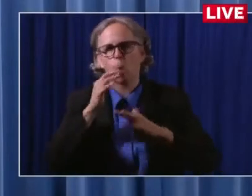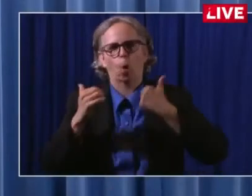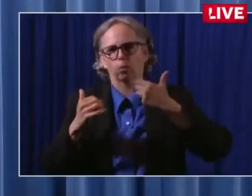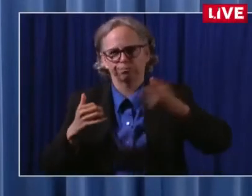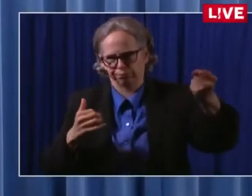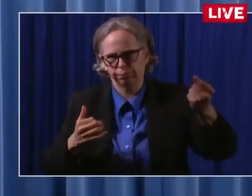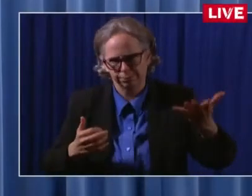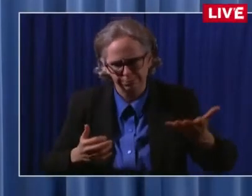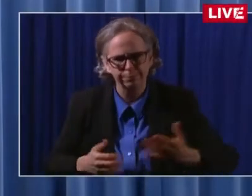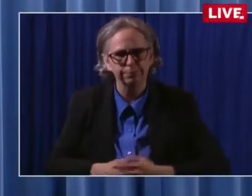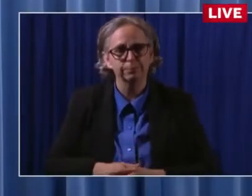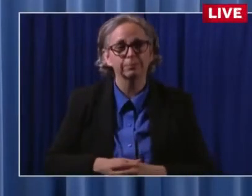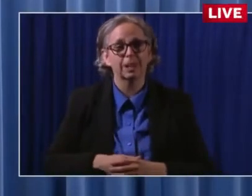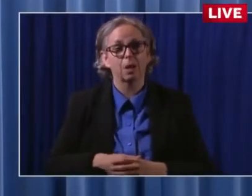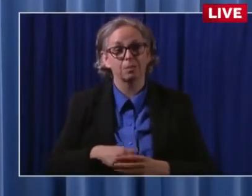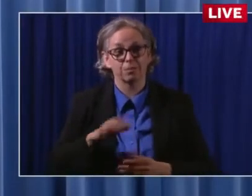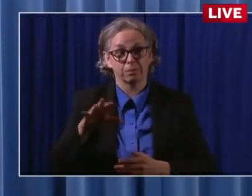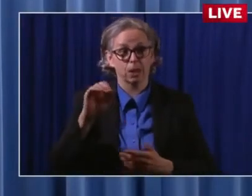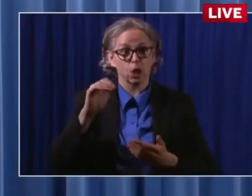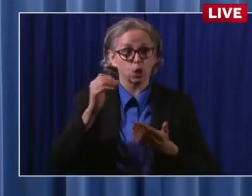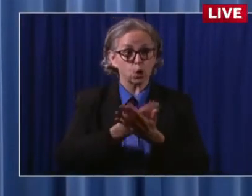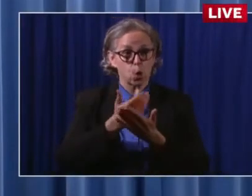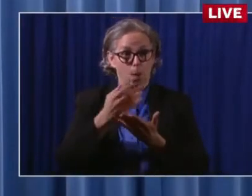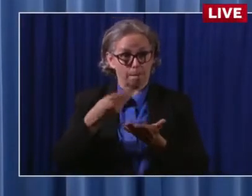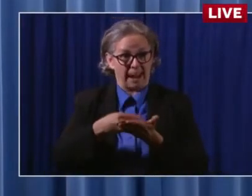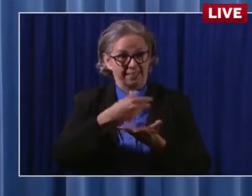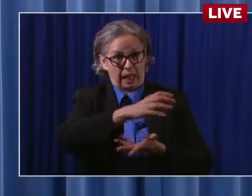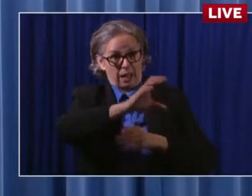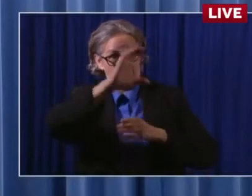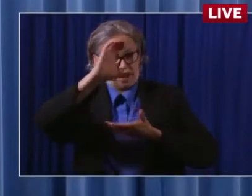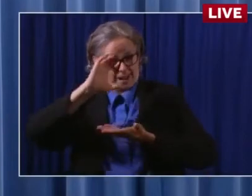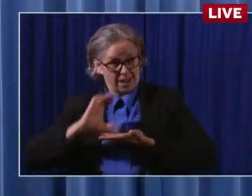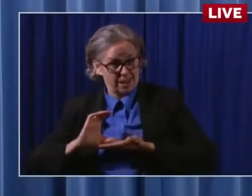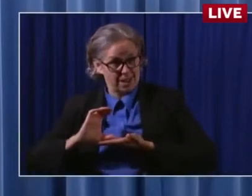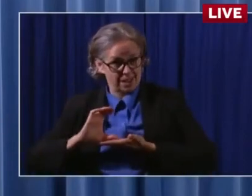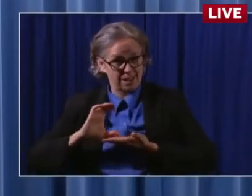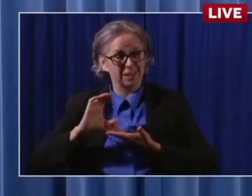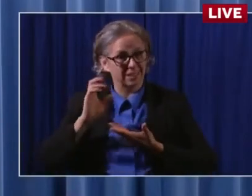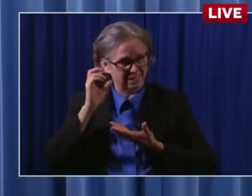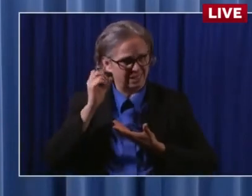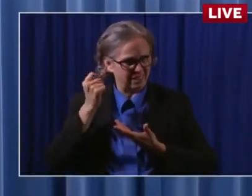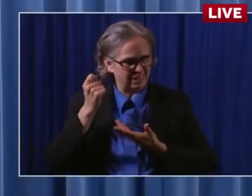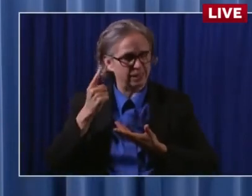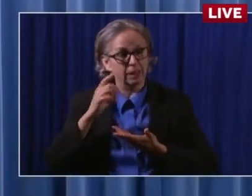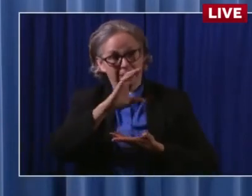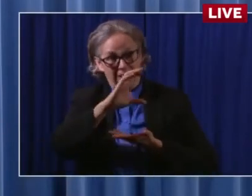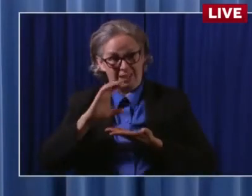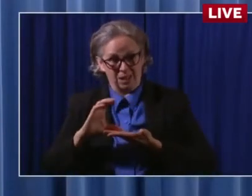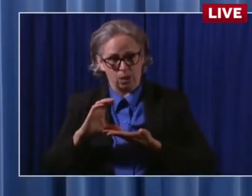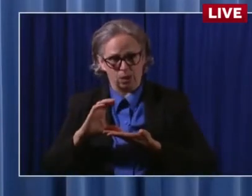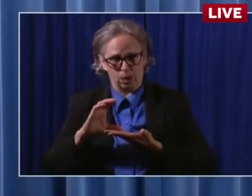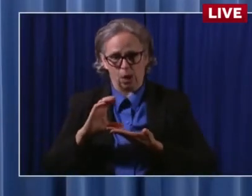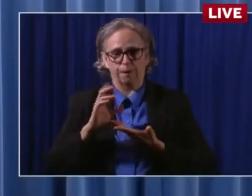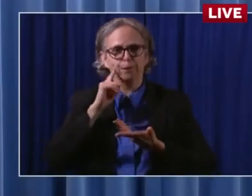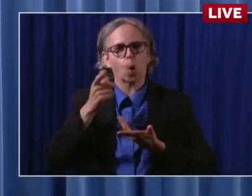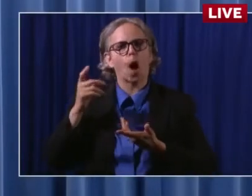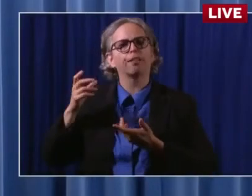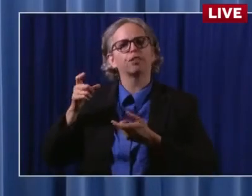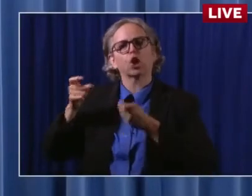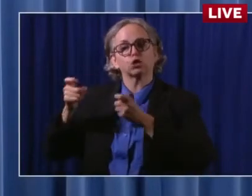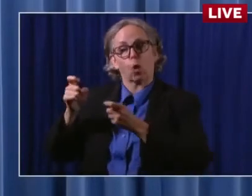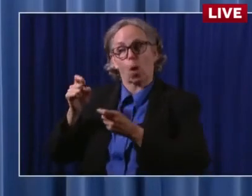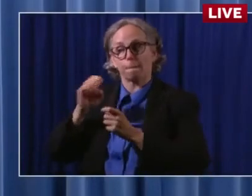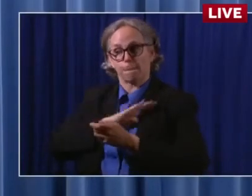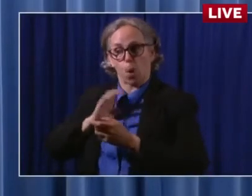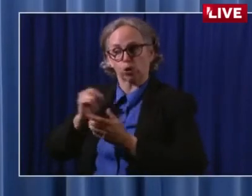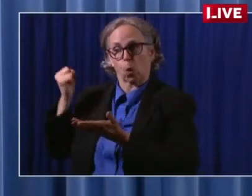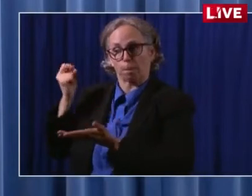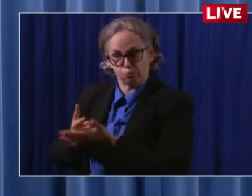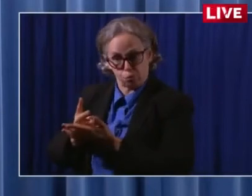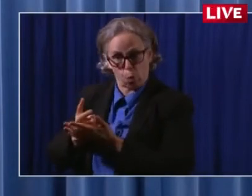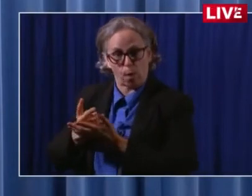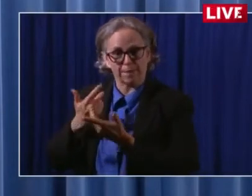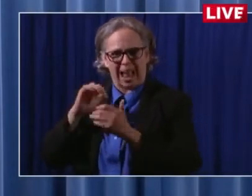AS FAR AS THE NEW MONEY THAT WE ARE GOING TO TAKE AND DESIGNATE FROM THE CARES DOLLARS THAT WE HAVE AND SOMETHING WE HAVE WORKED WITH THE LEGISLATURE ON, THAT MONEY WILL BE IN FRONT OF